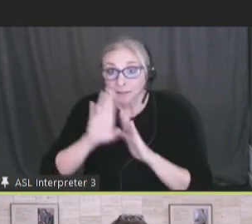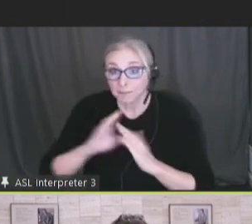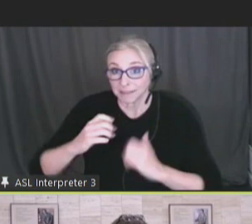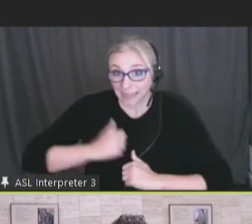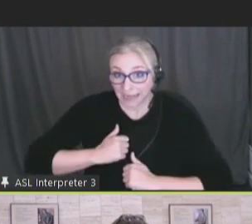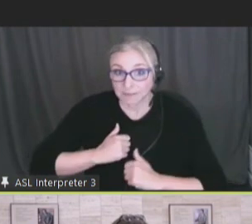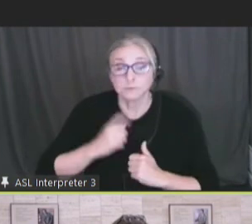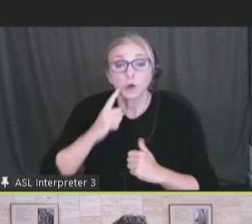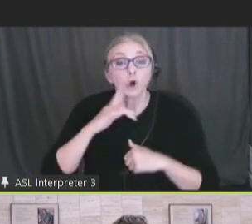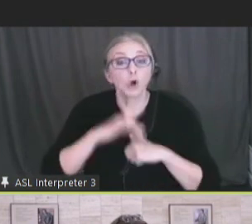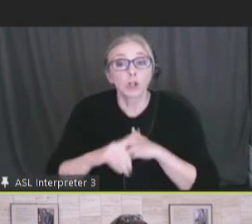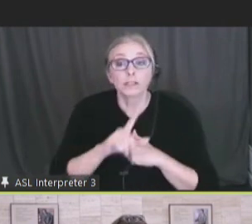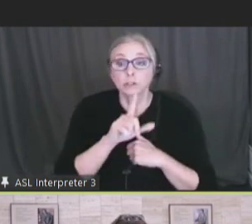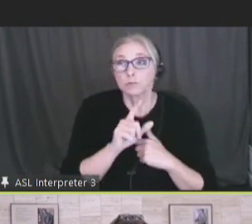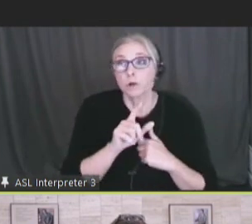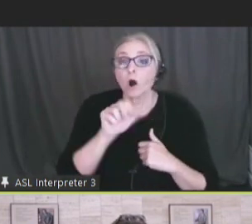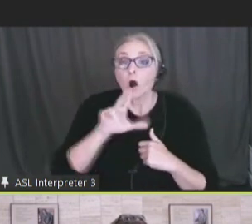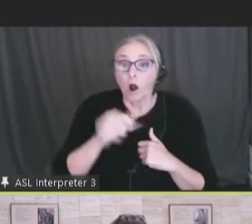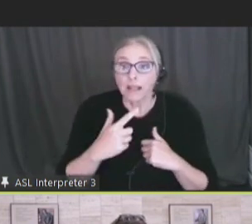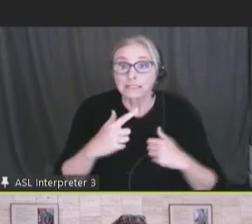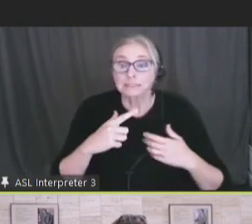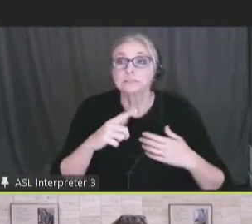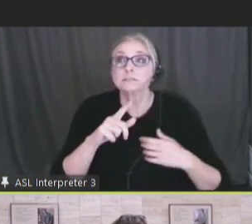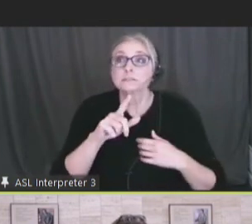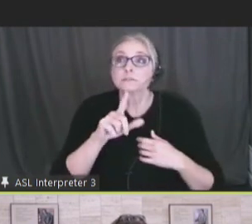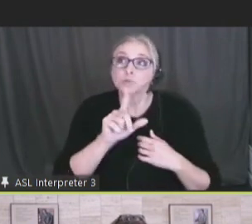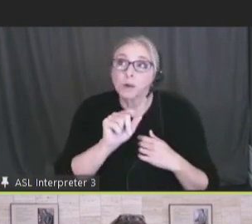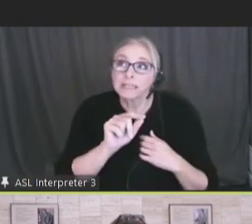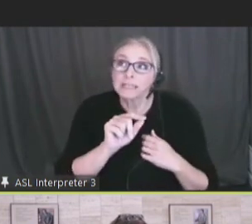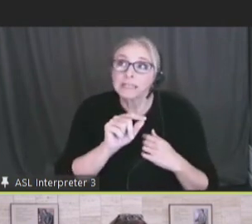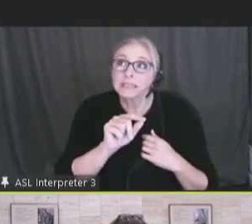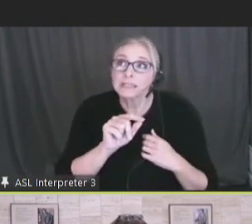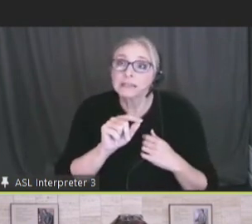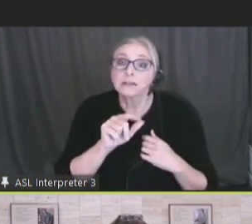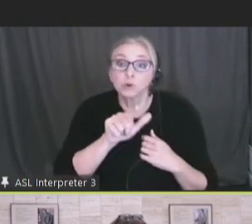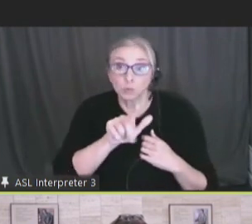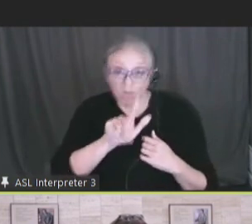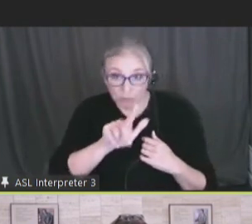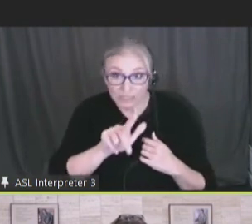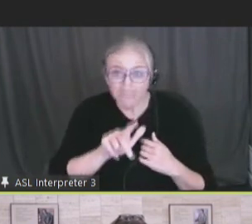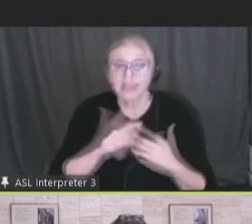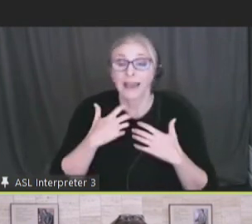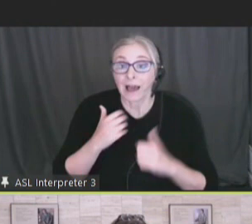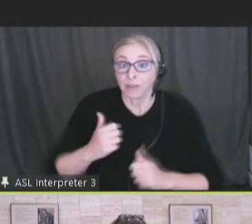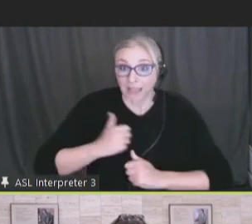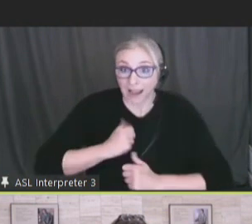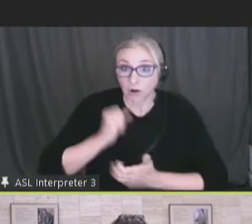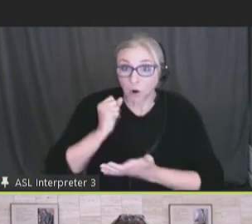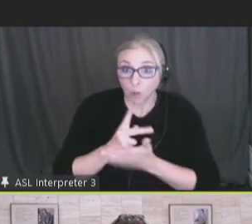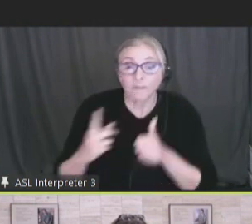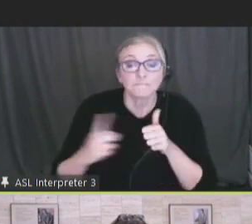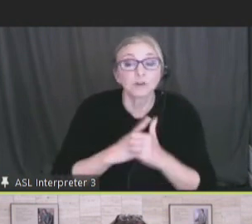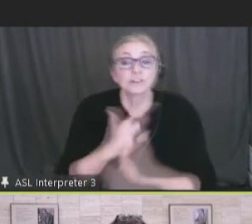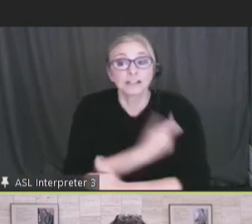in early -- in August 2023, Health Canada authorized the first vaccine for RSV for